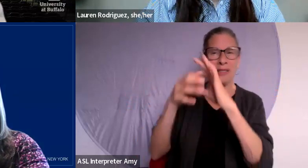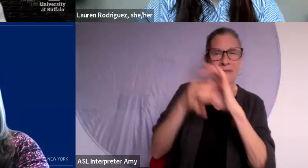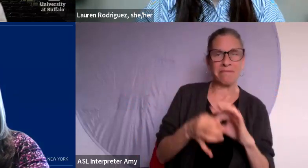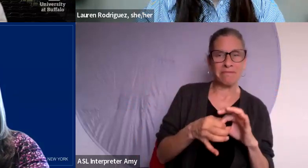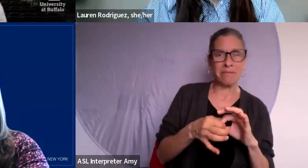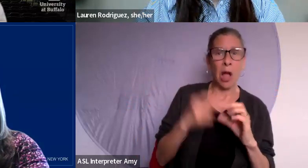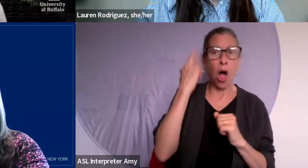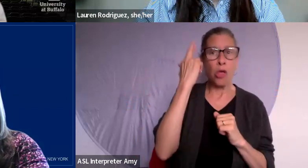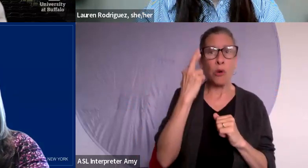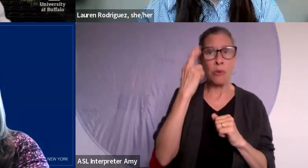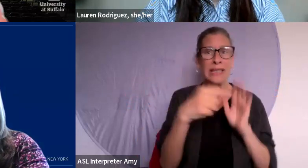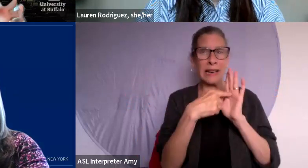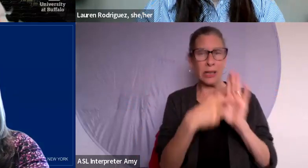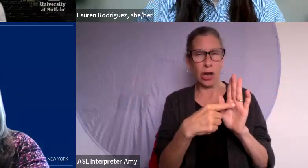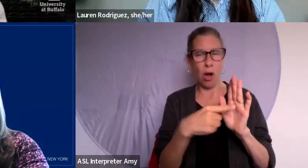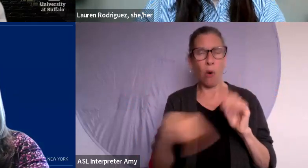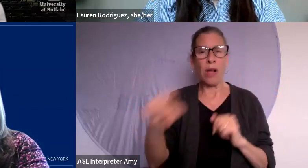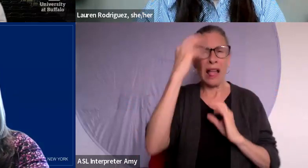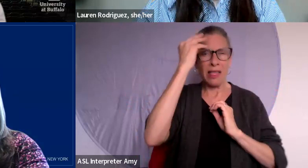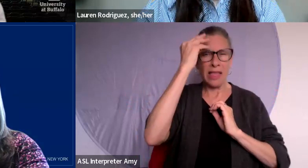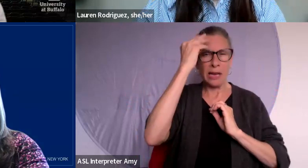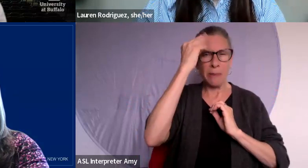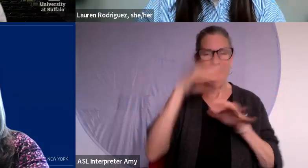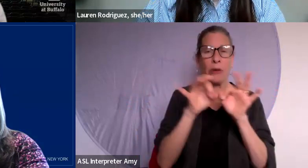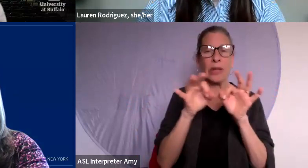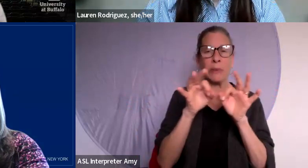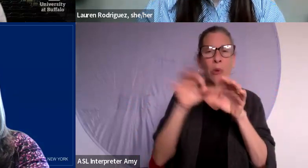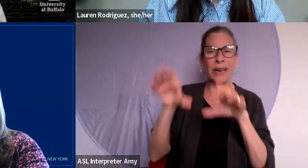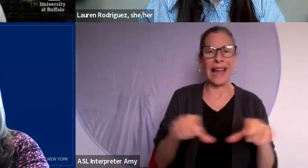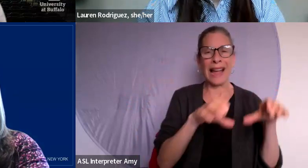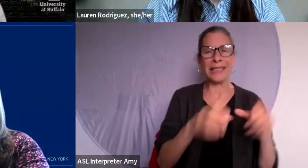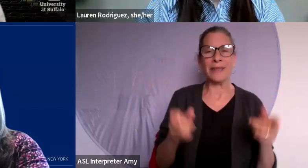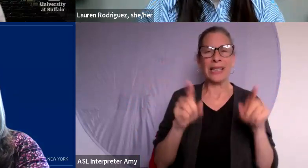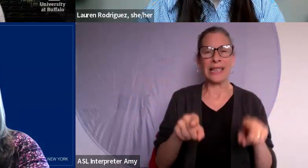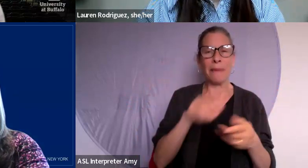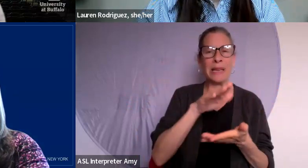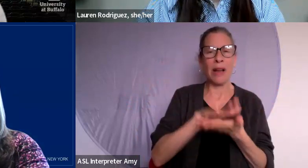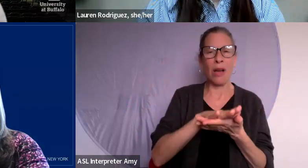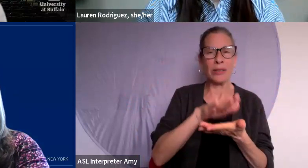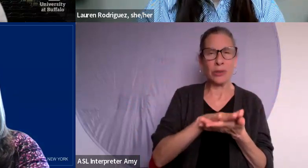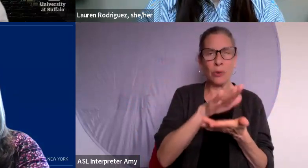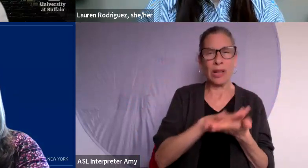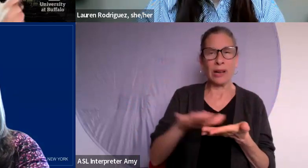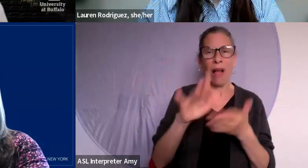I want you to think about the really important activities that happen on a college Campus online. So whether you're